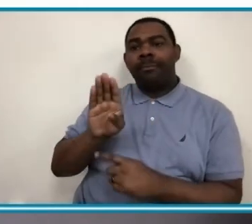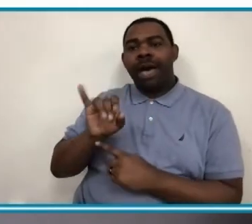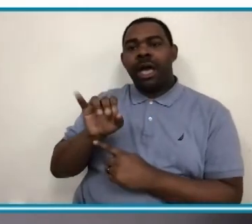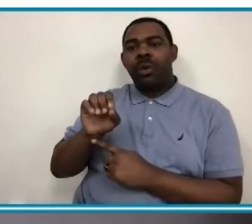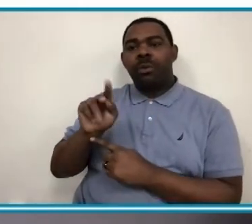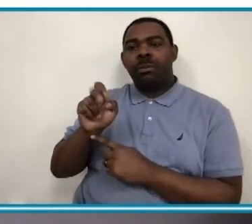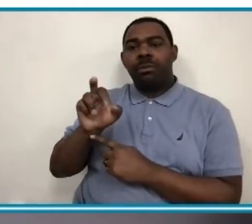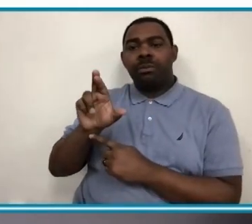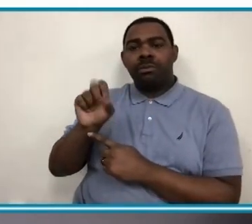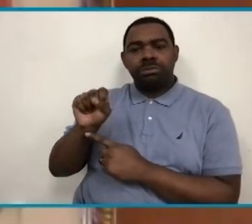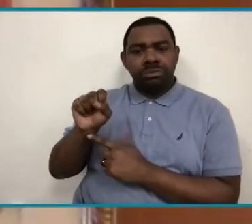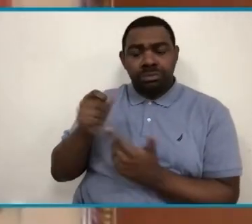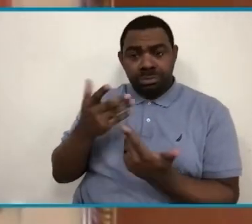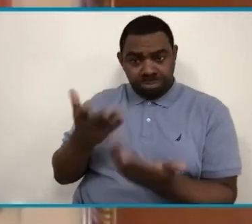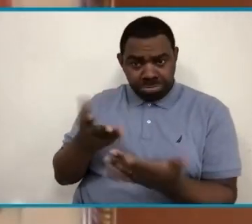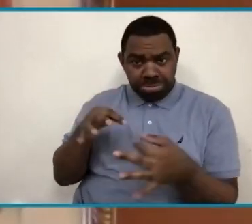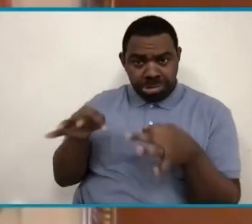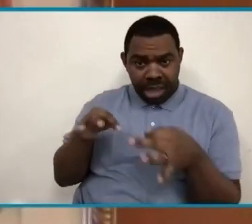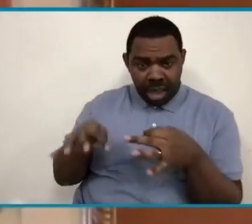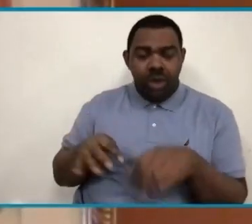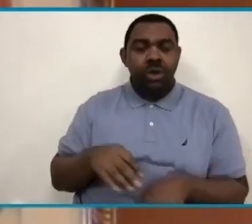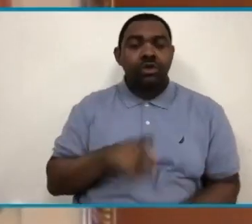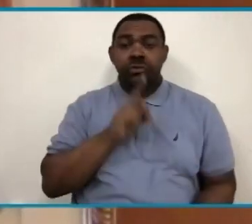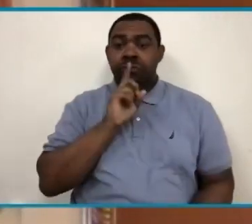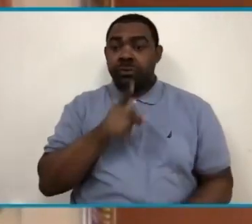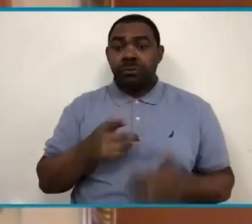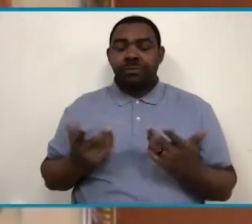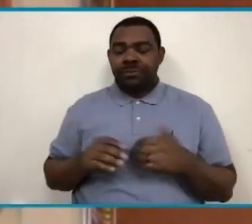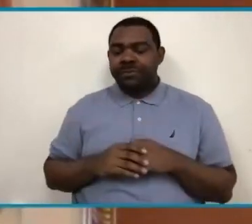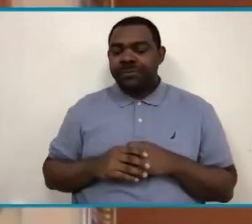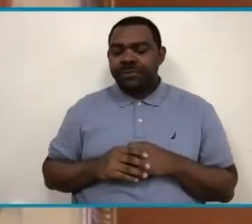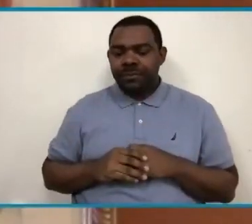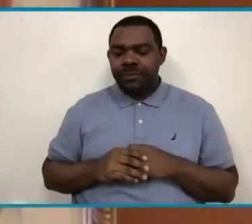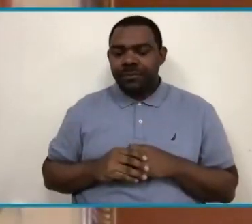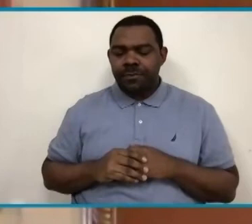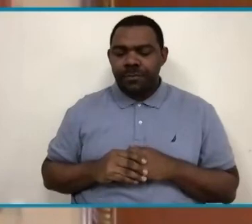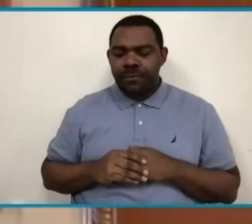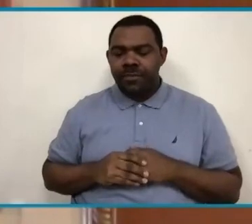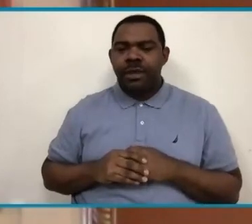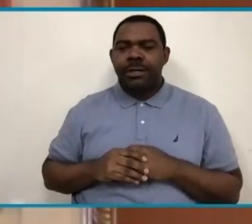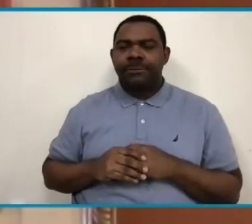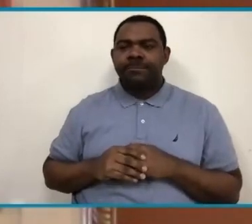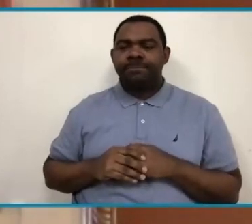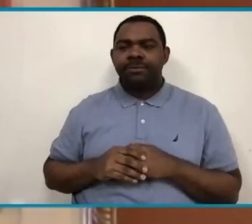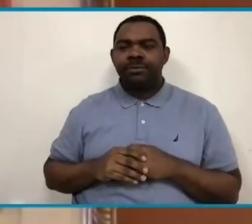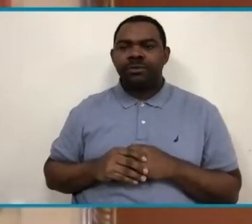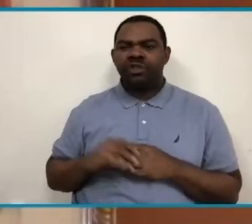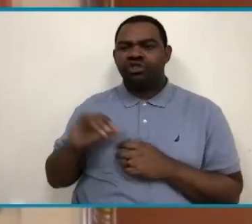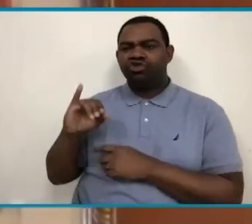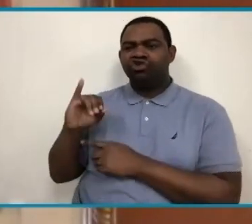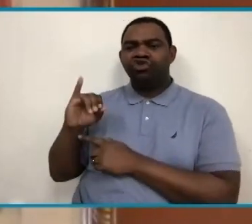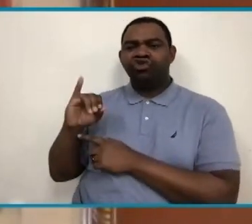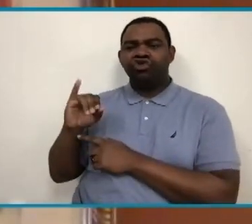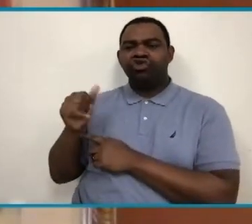The interventions that we're using … John alluded to a little bit … this is the use